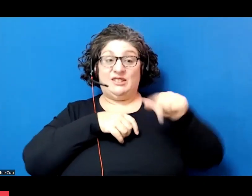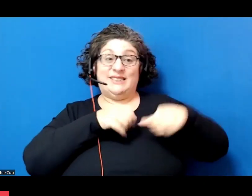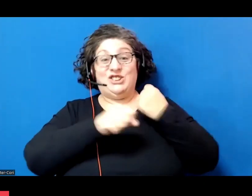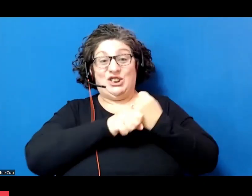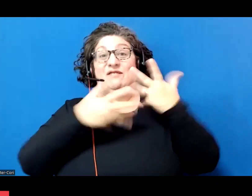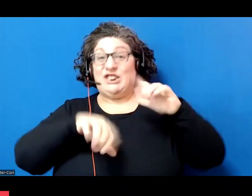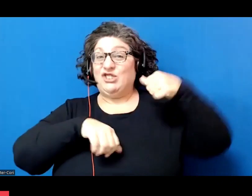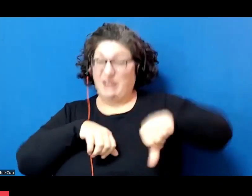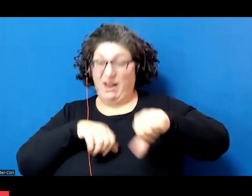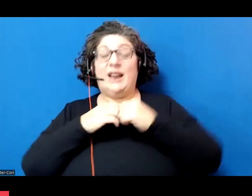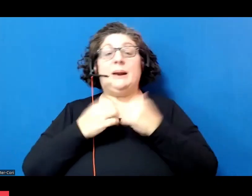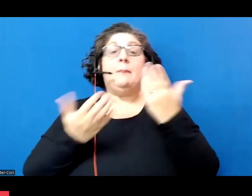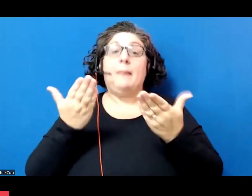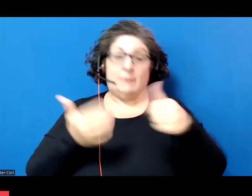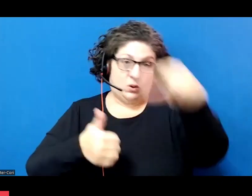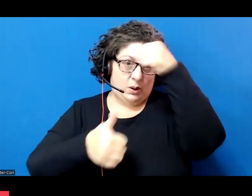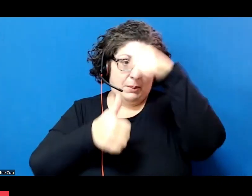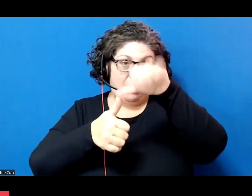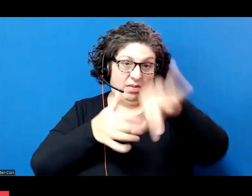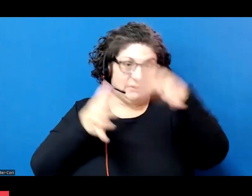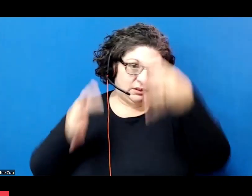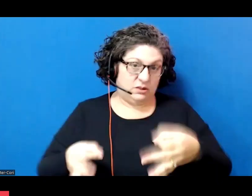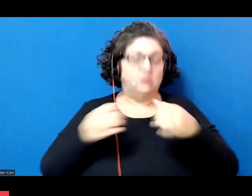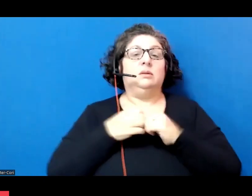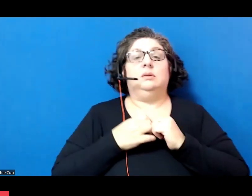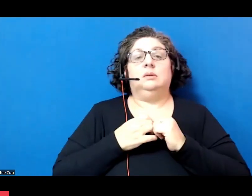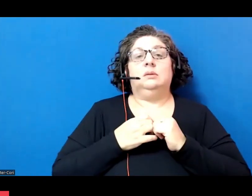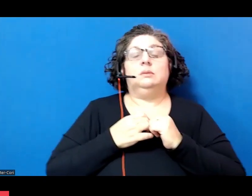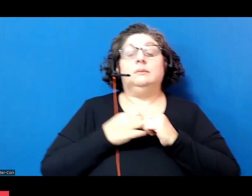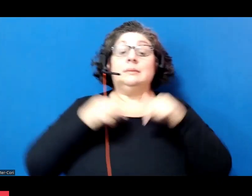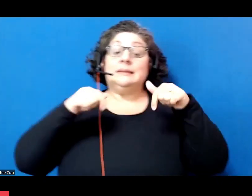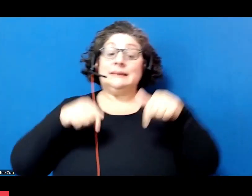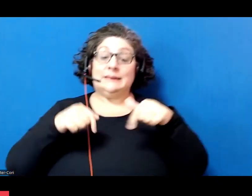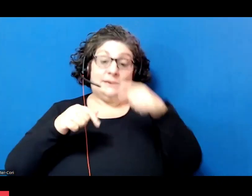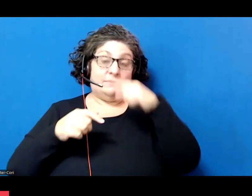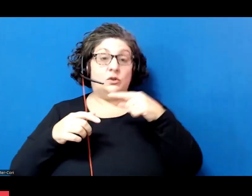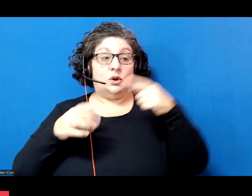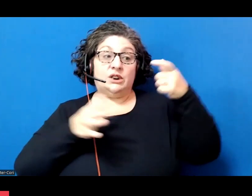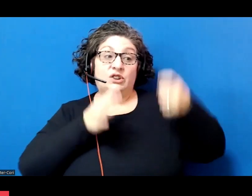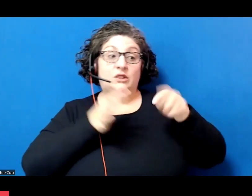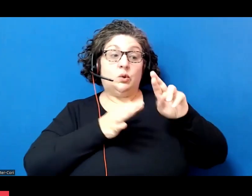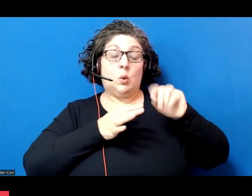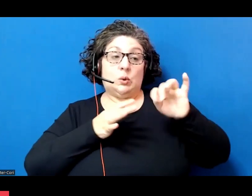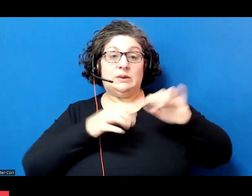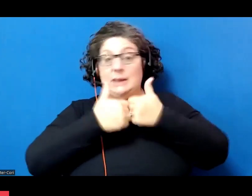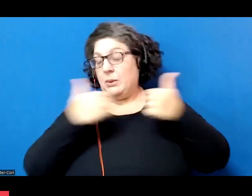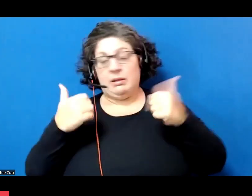And I'm sure many recall that decision. Here though four justices wrote separately, not just 3.